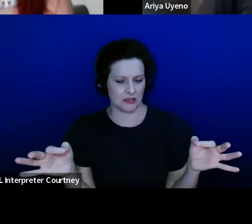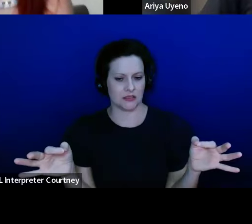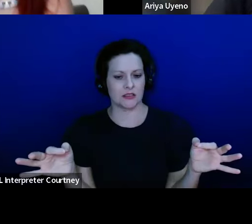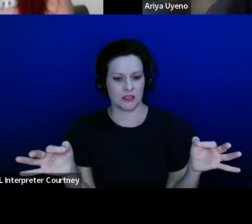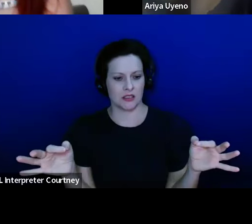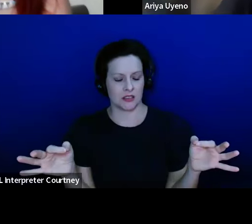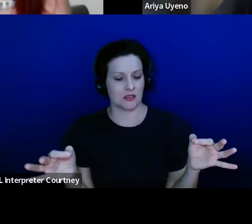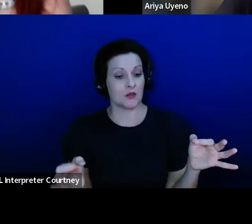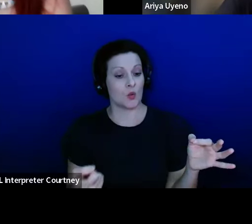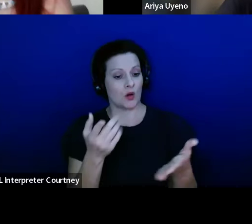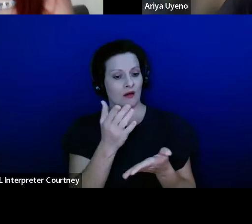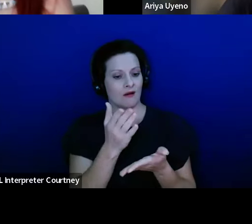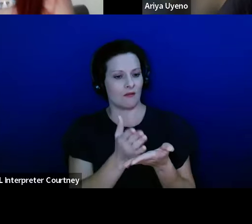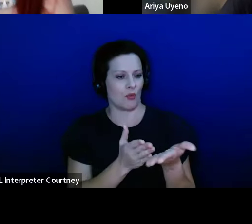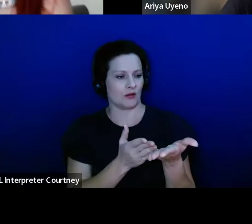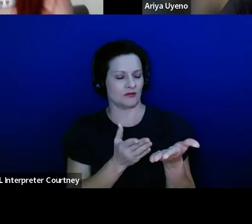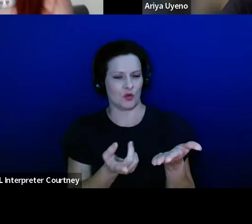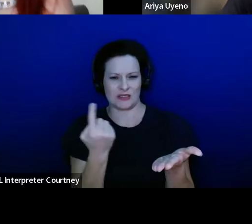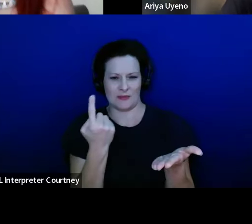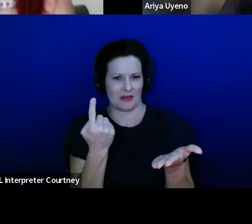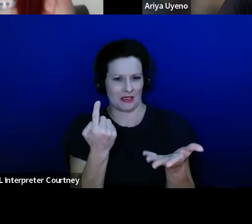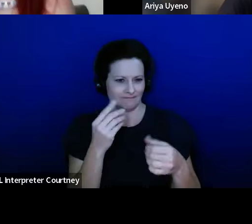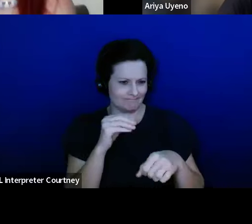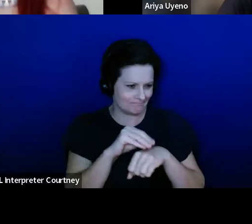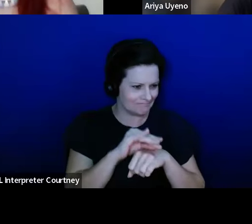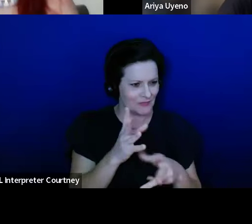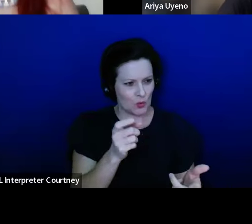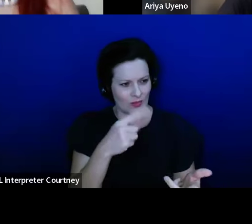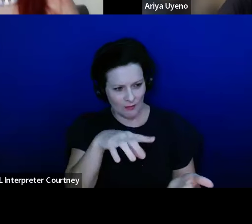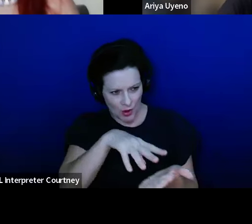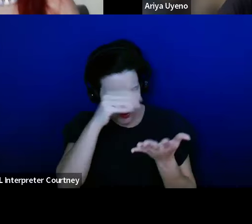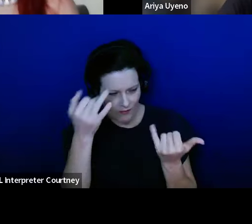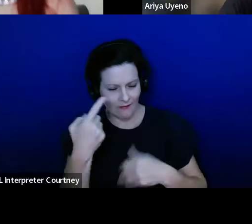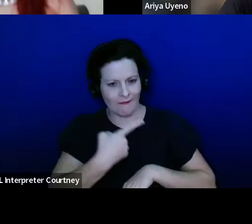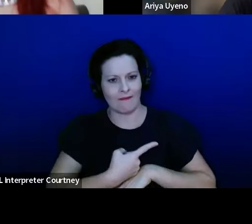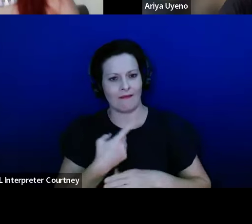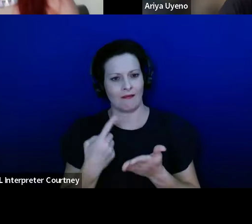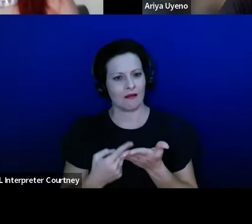one piece of advice you would like someone to take away from today's discussion, what would that be?